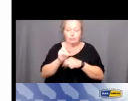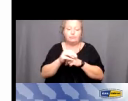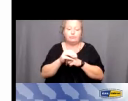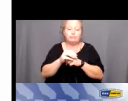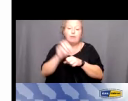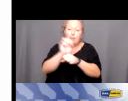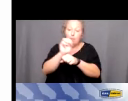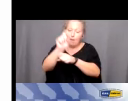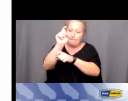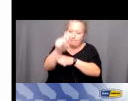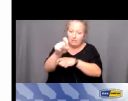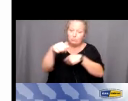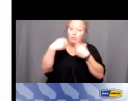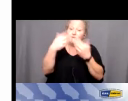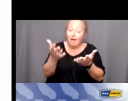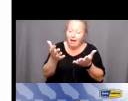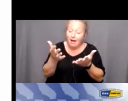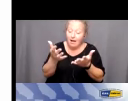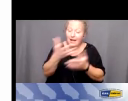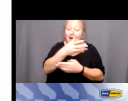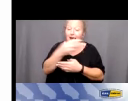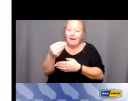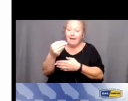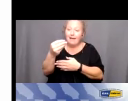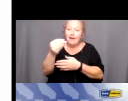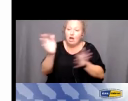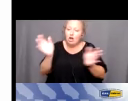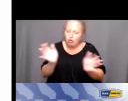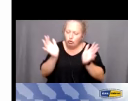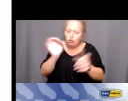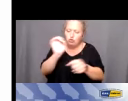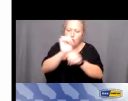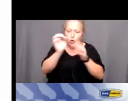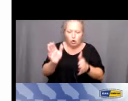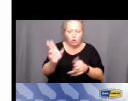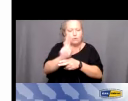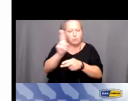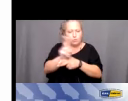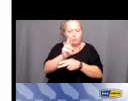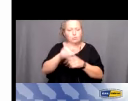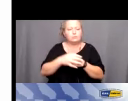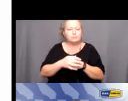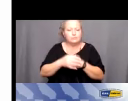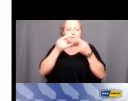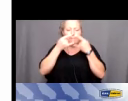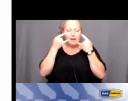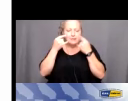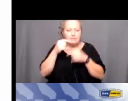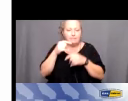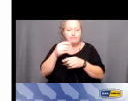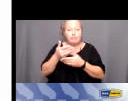employer, must not only provide, but also encourage workers to use. in early COVID there was a lot